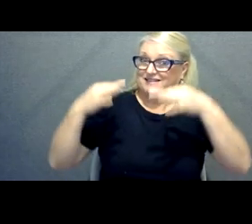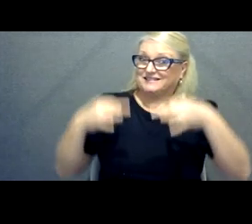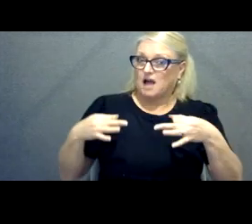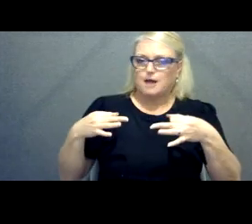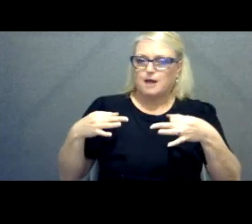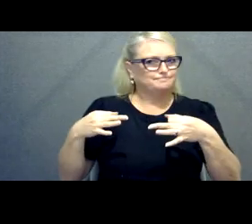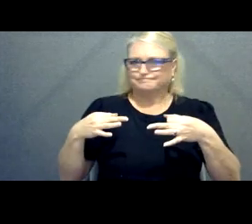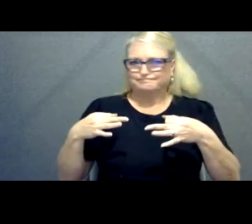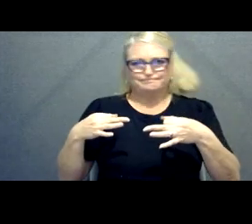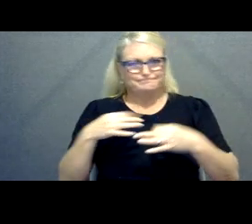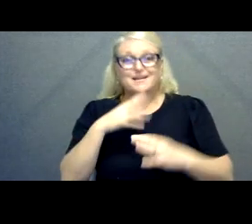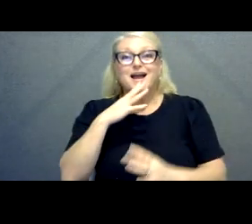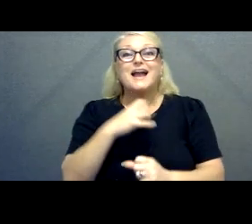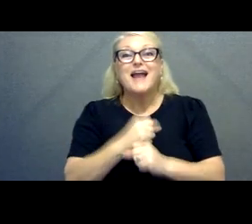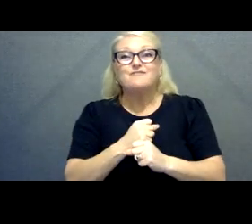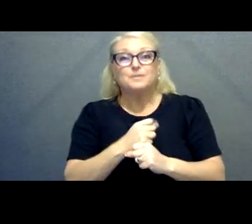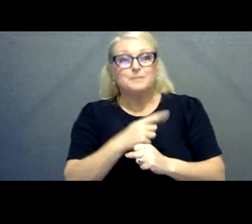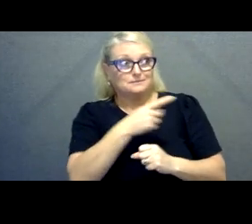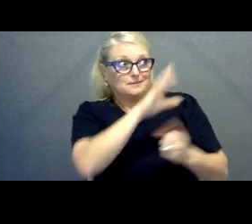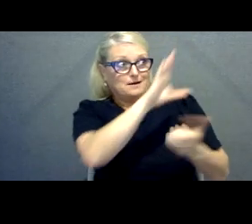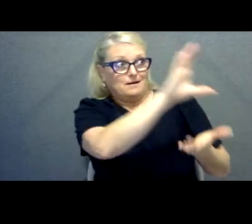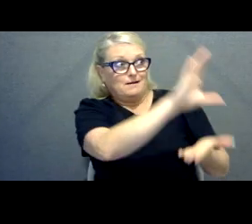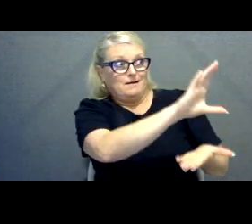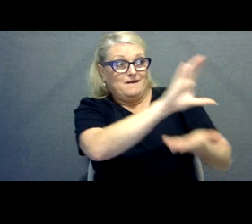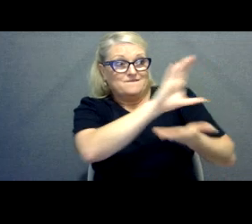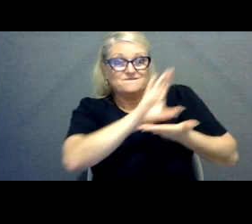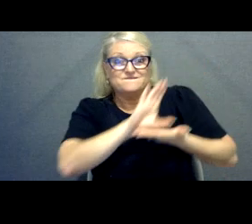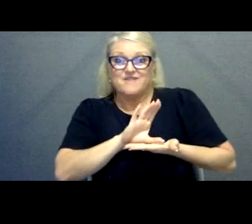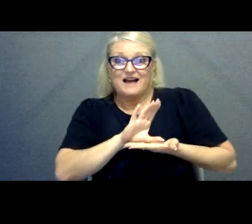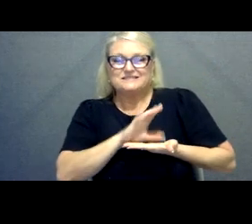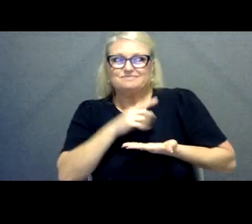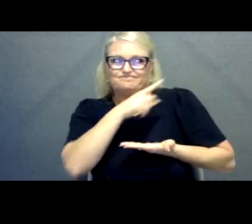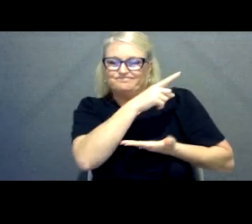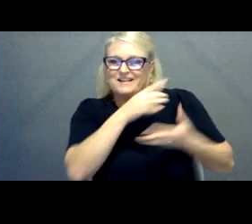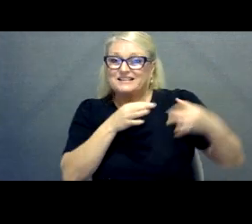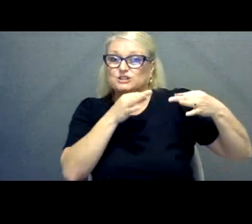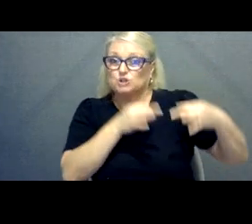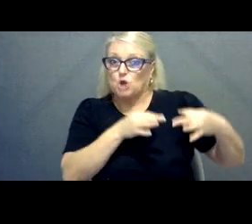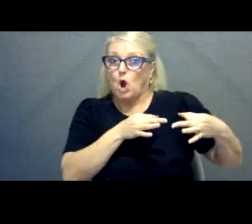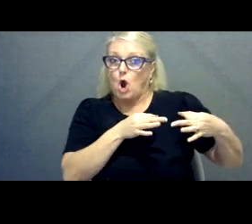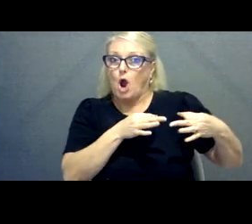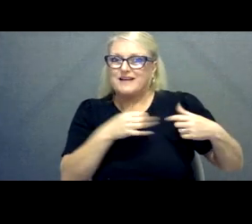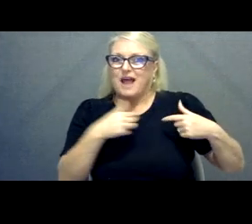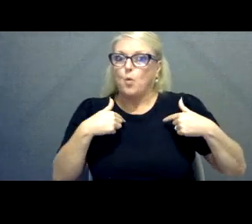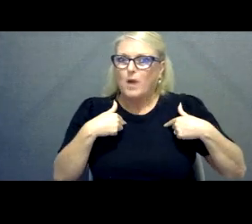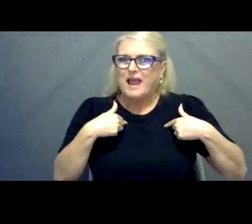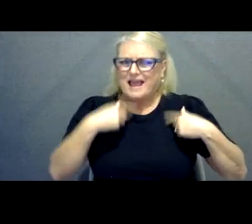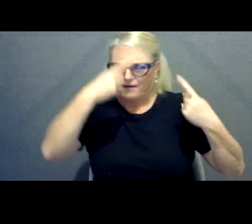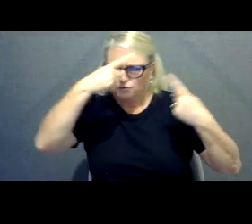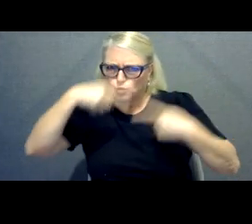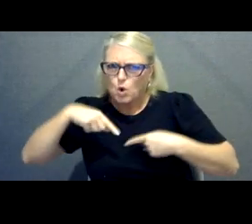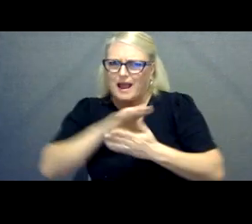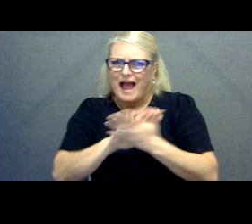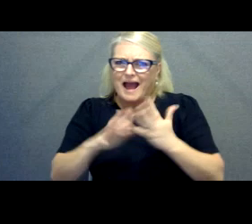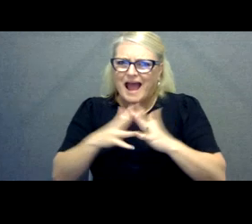demand for our services so when we're trying to work out how we will allocate funding we do use a